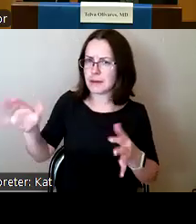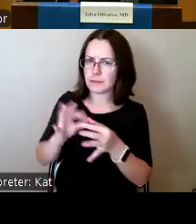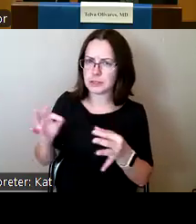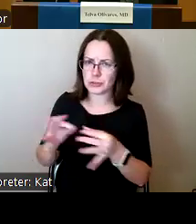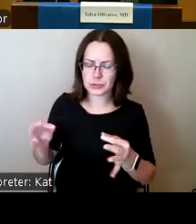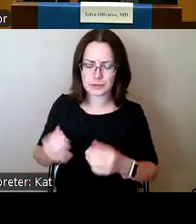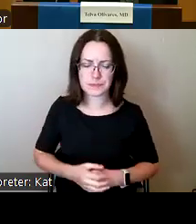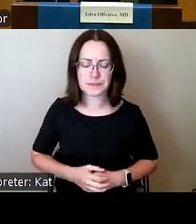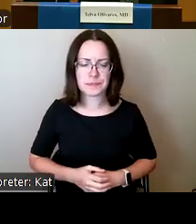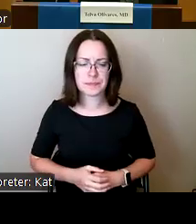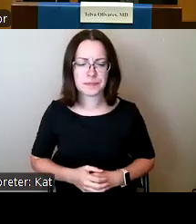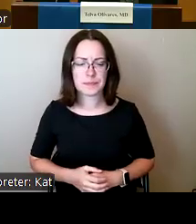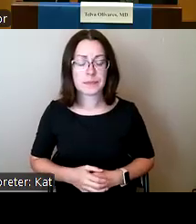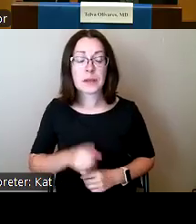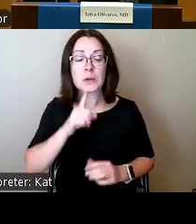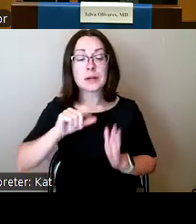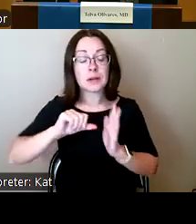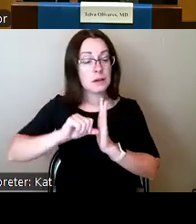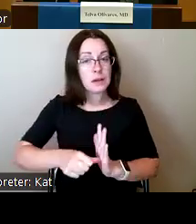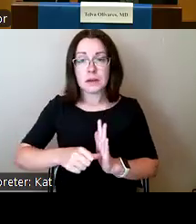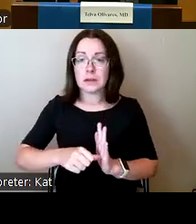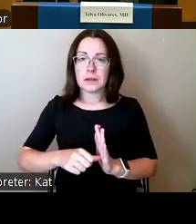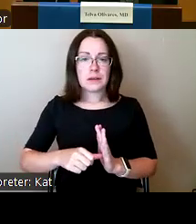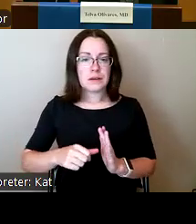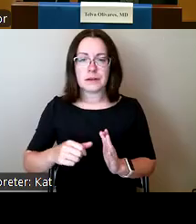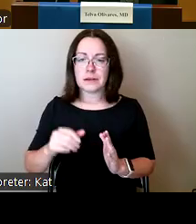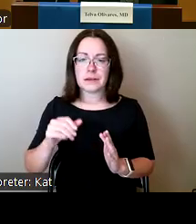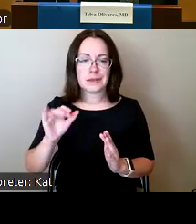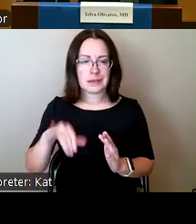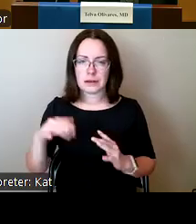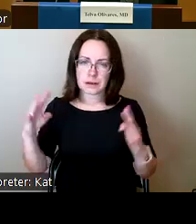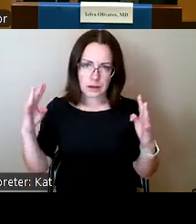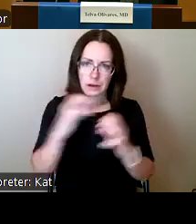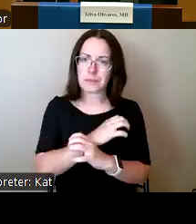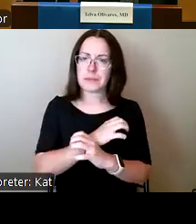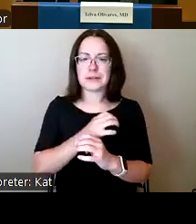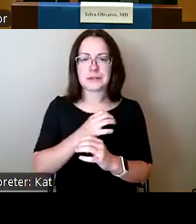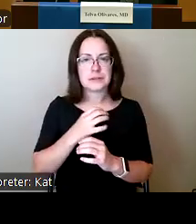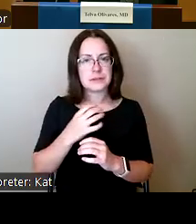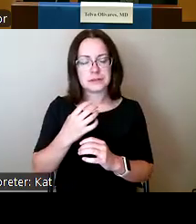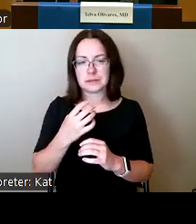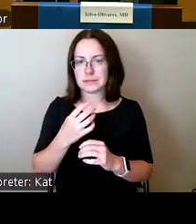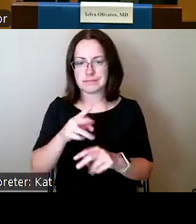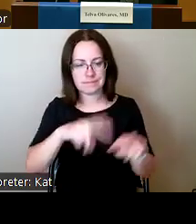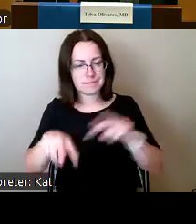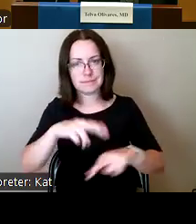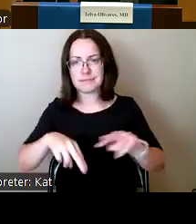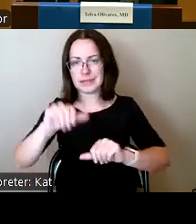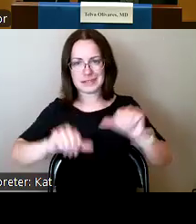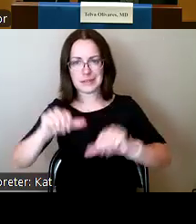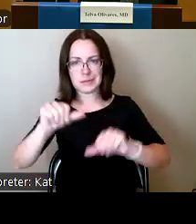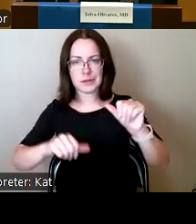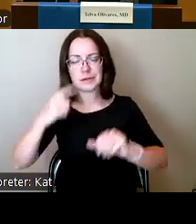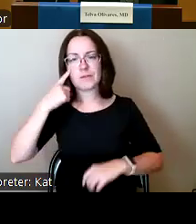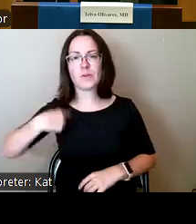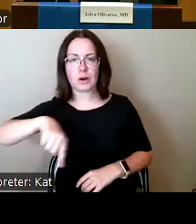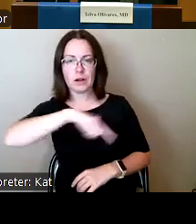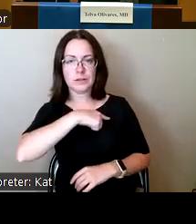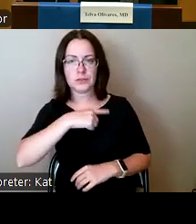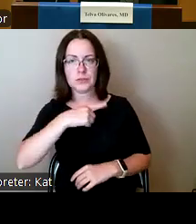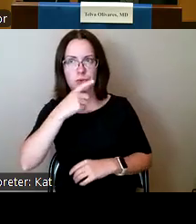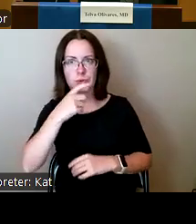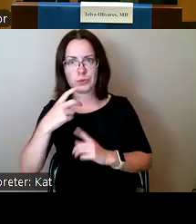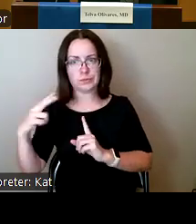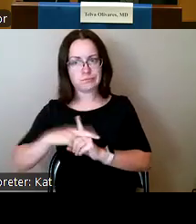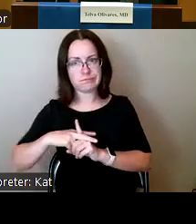is to underscore the complexity of this assessment for those of us who may be tasked with determining